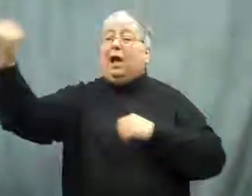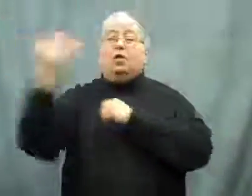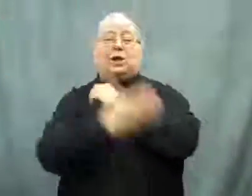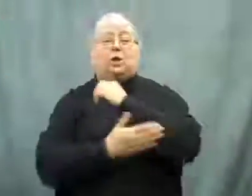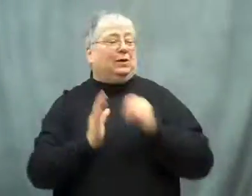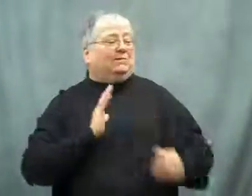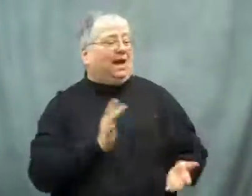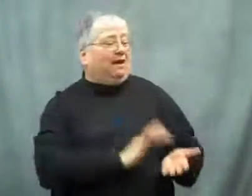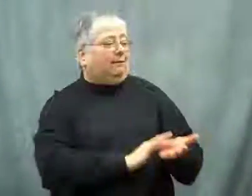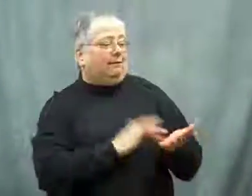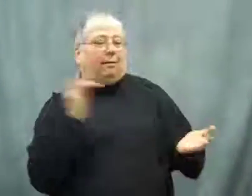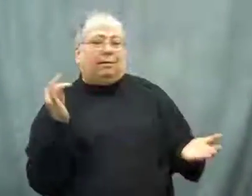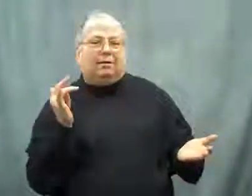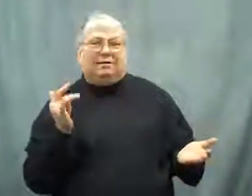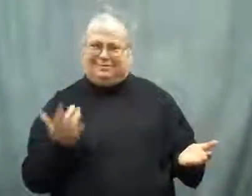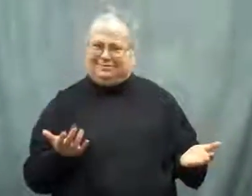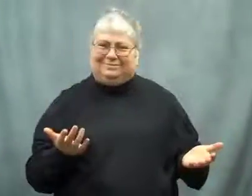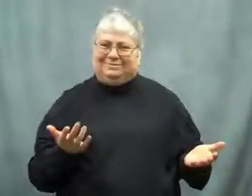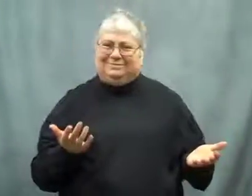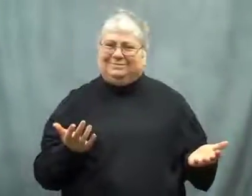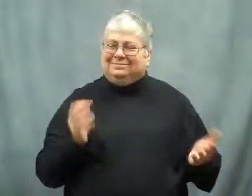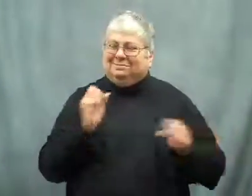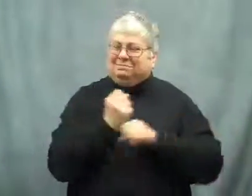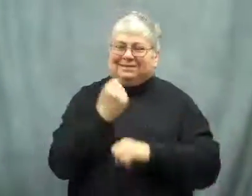Their country reaps the benefits of their education.